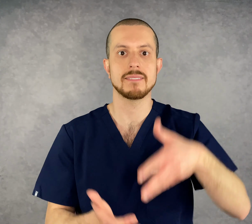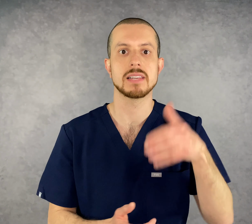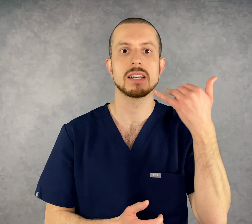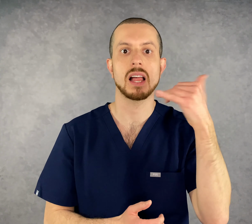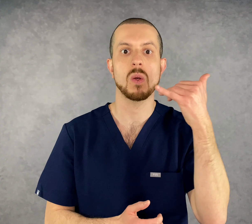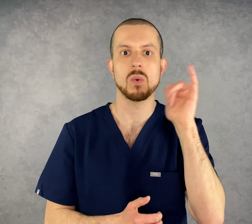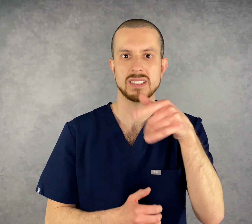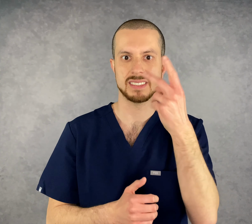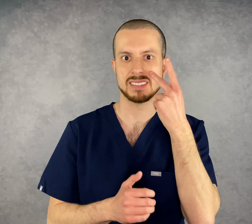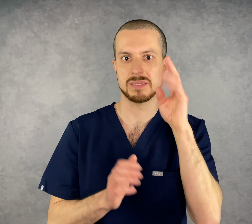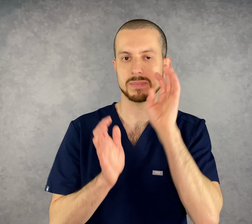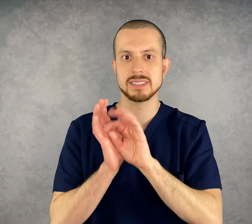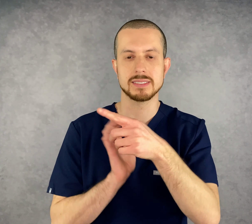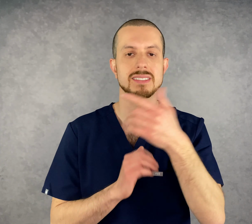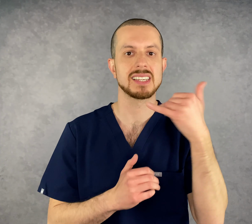What remains is a yellow fluid, like you saw in the photo.